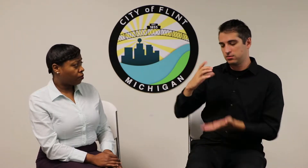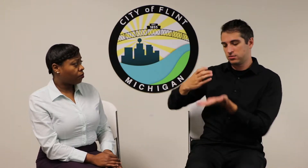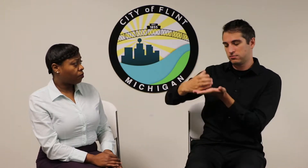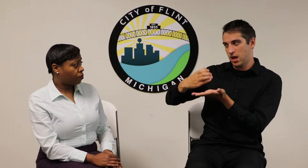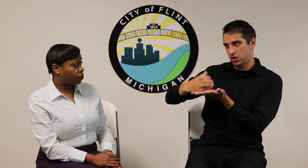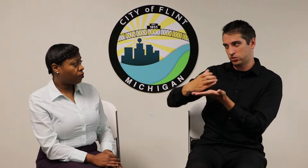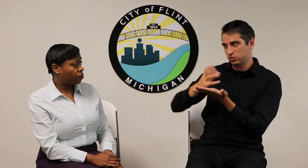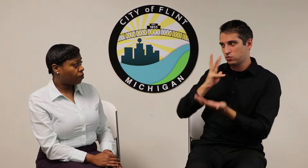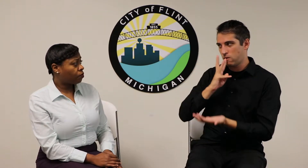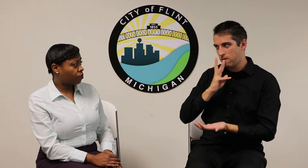bottled water.